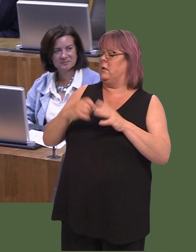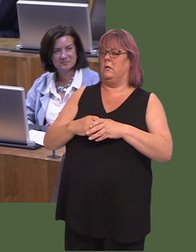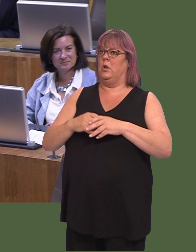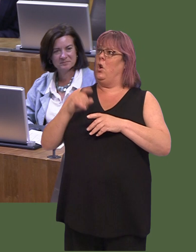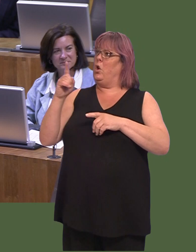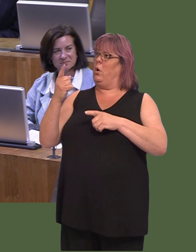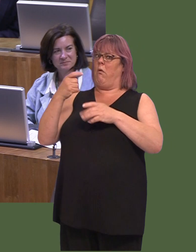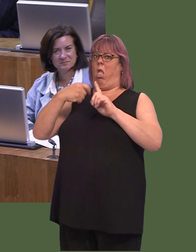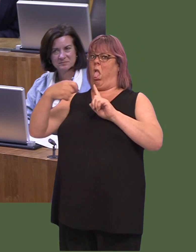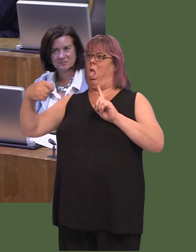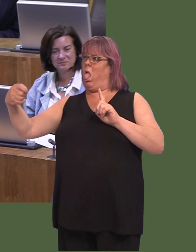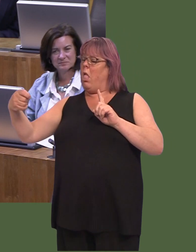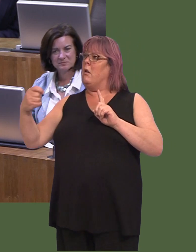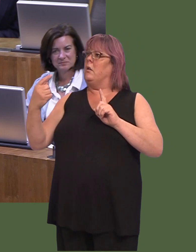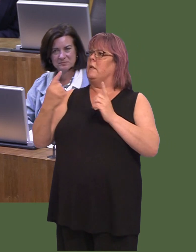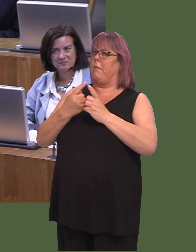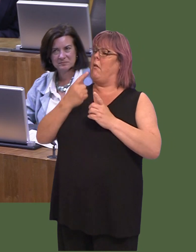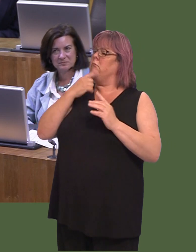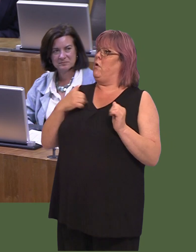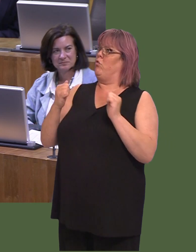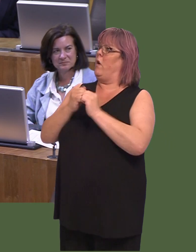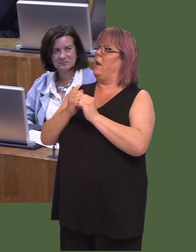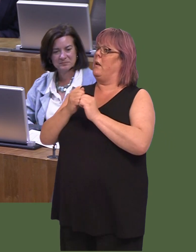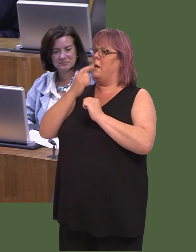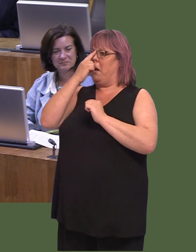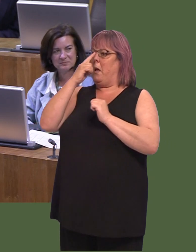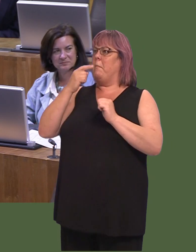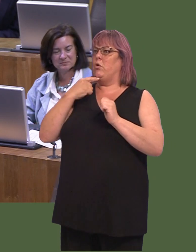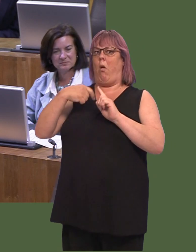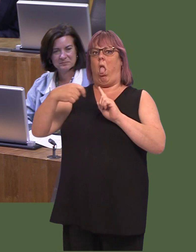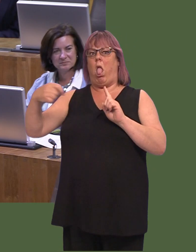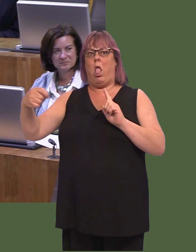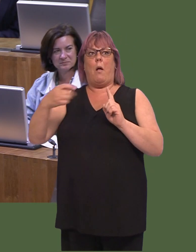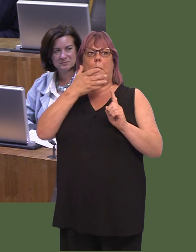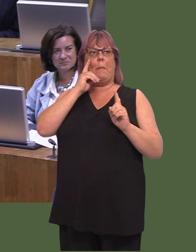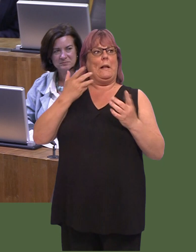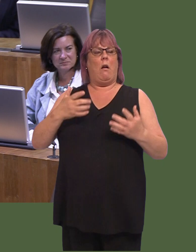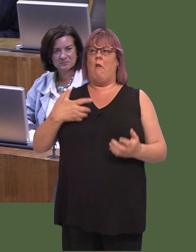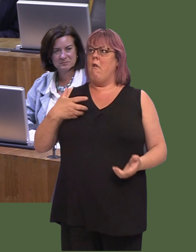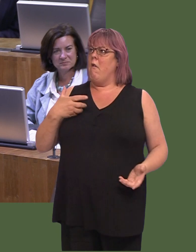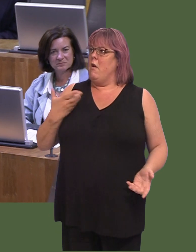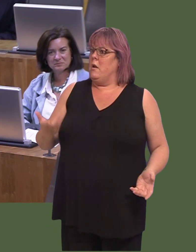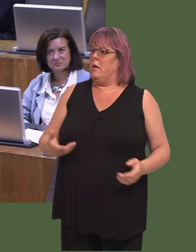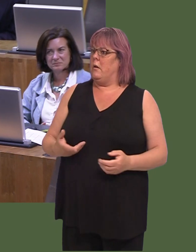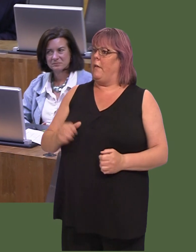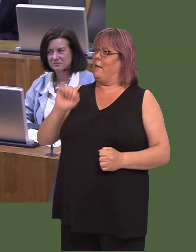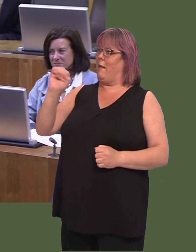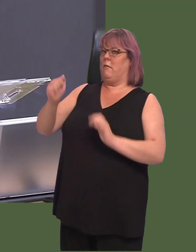managed to take an issue on which I agree with him quite substantially, and presented it in such a ham-fisted way as to annoy almost everyone in the Chamber.